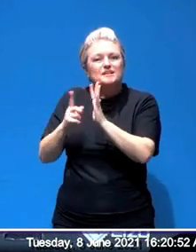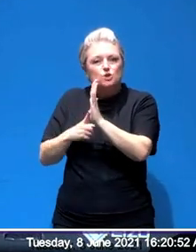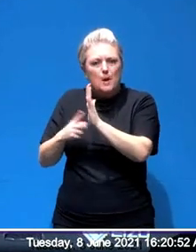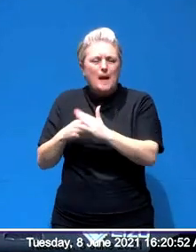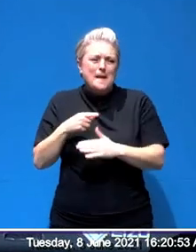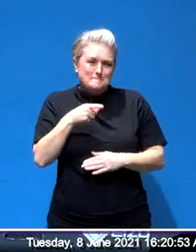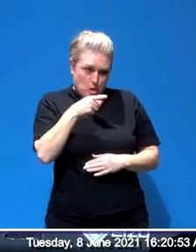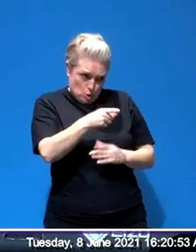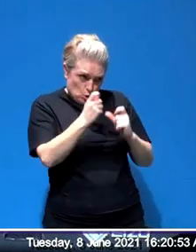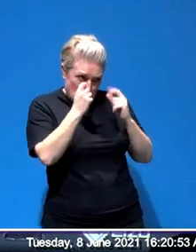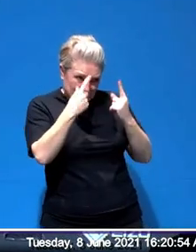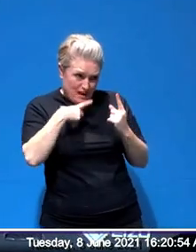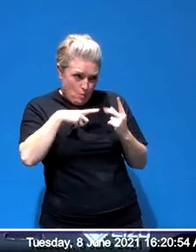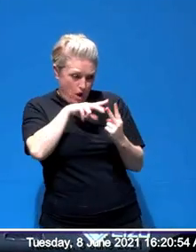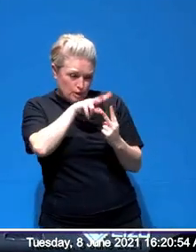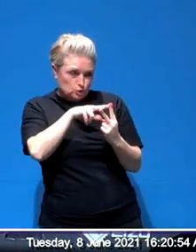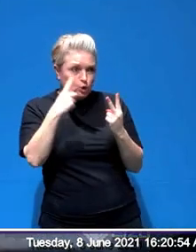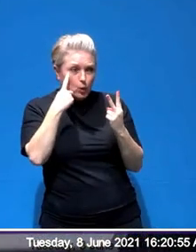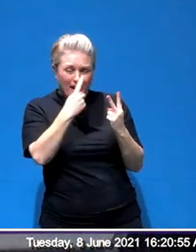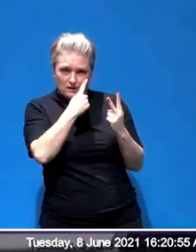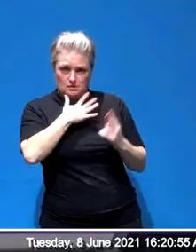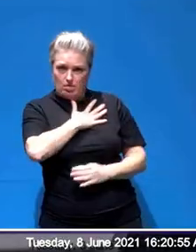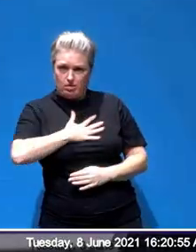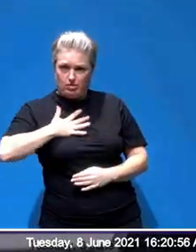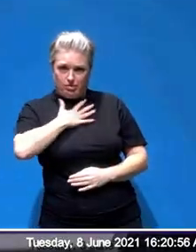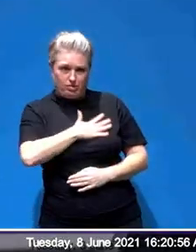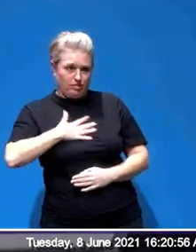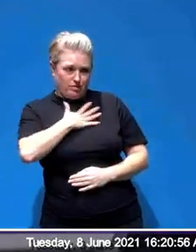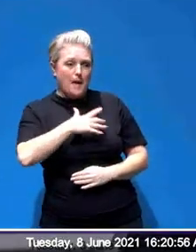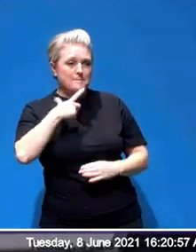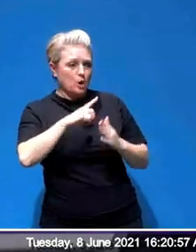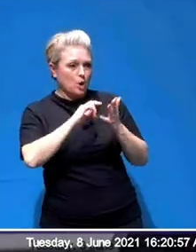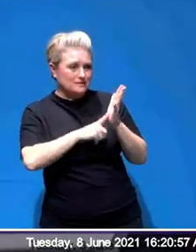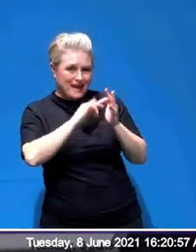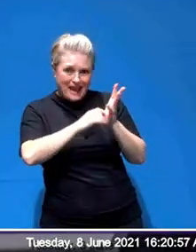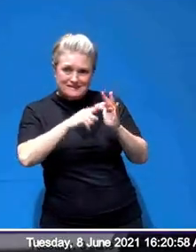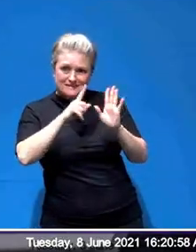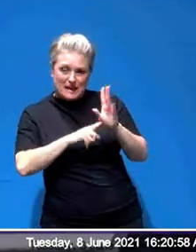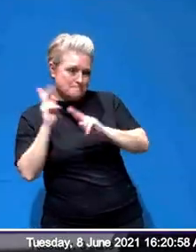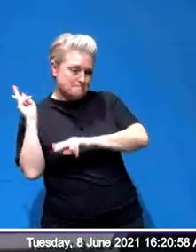You understand that, don't you? I absolutely understand the concern and when I spoke to James, I